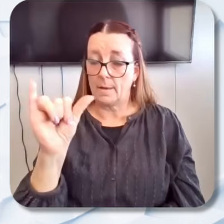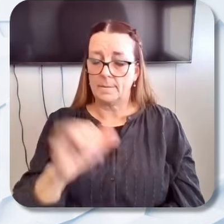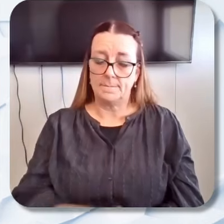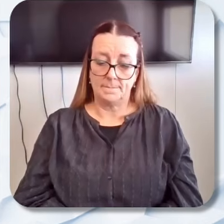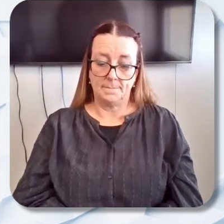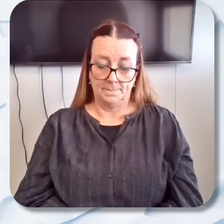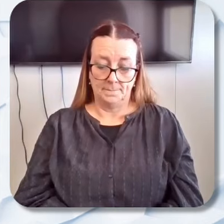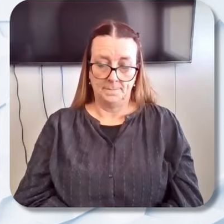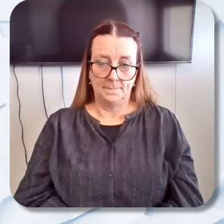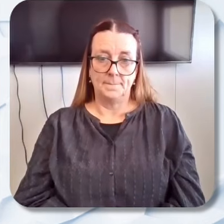So right now we're training.